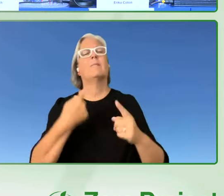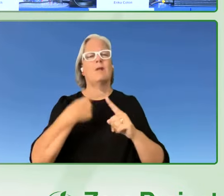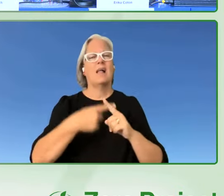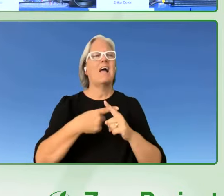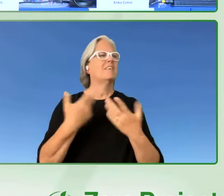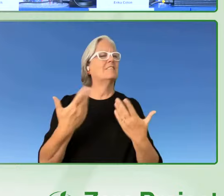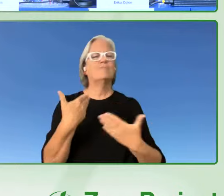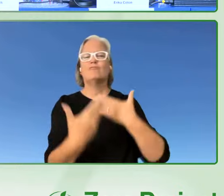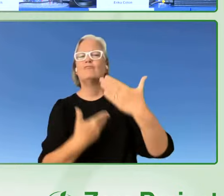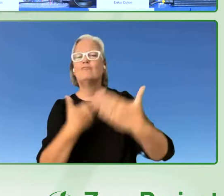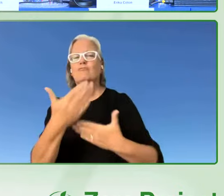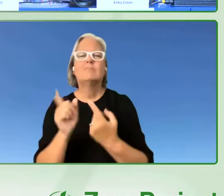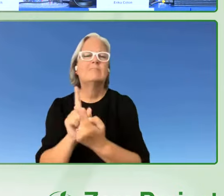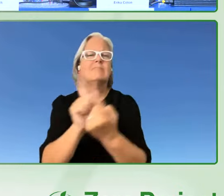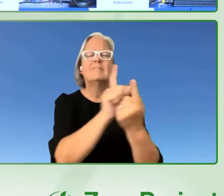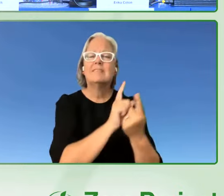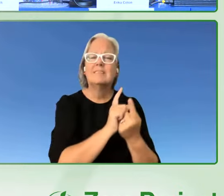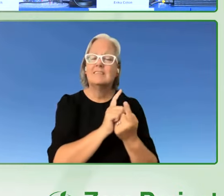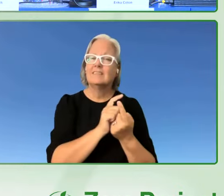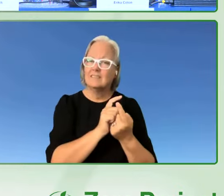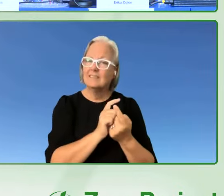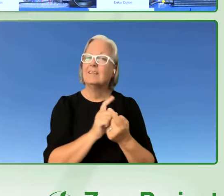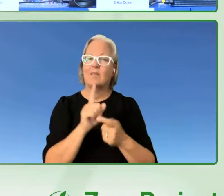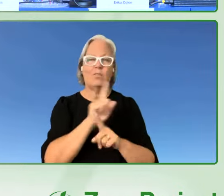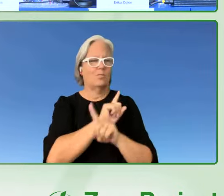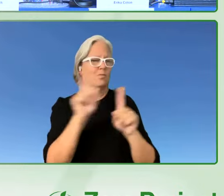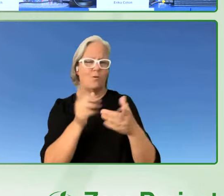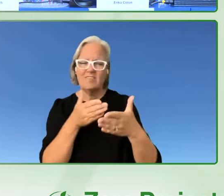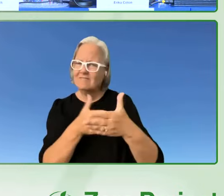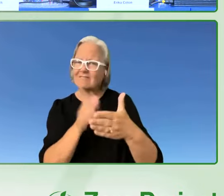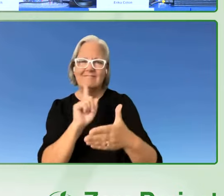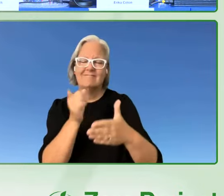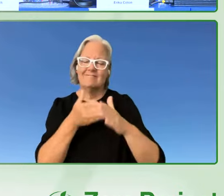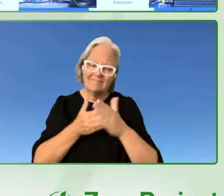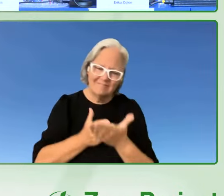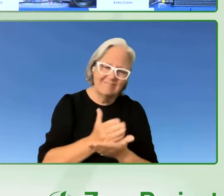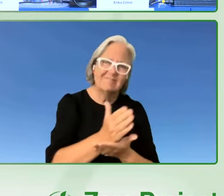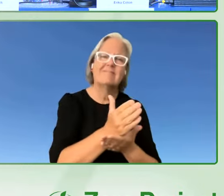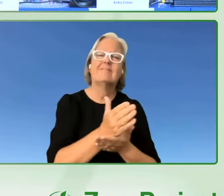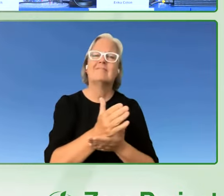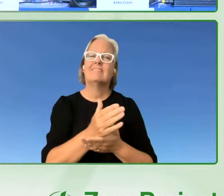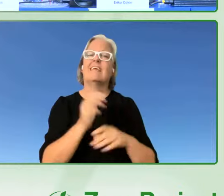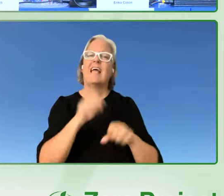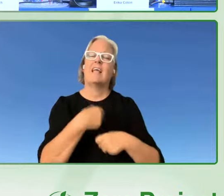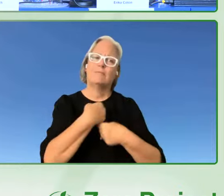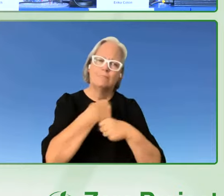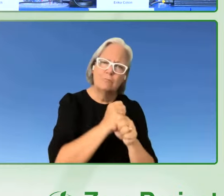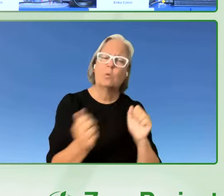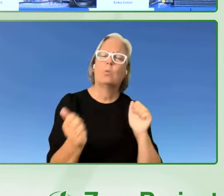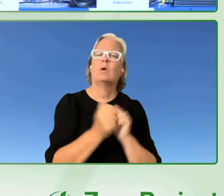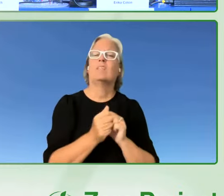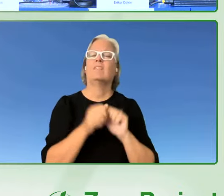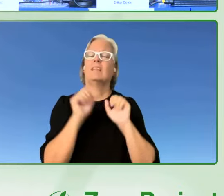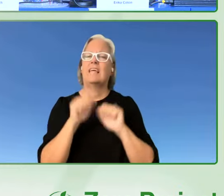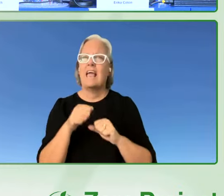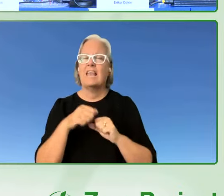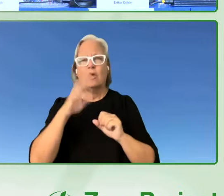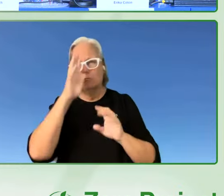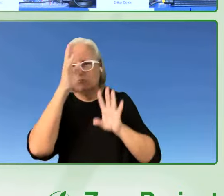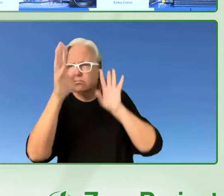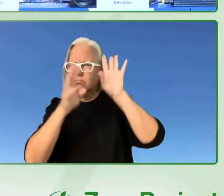People, big or small, whatever skin colour, can still be altogether.